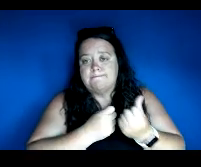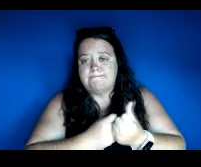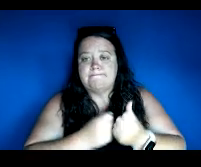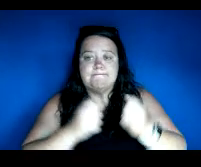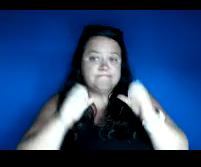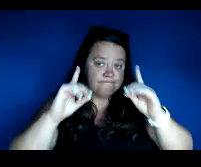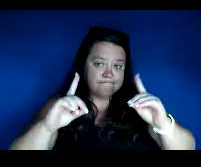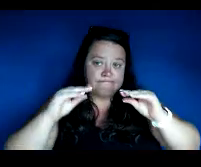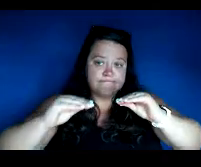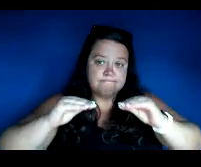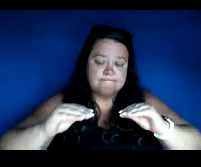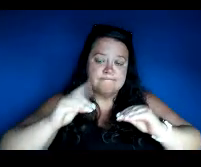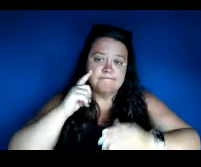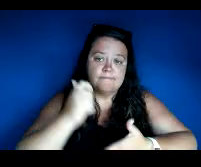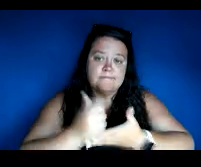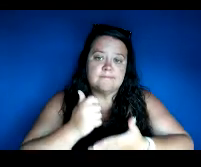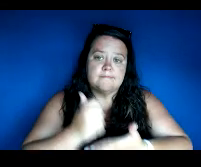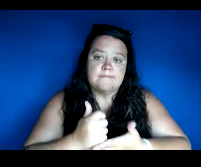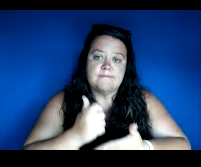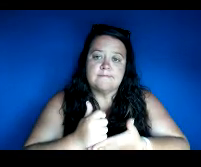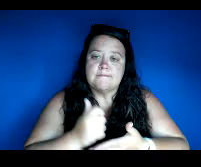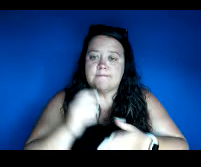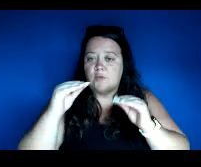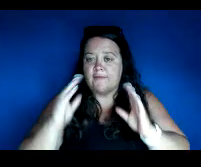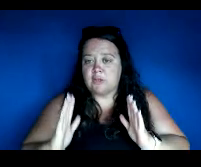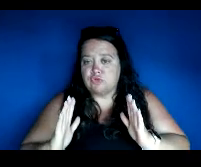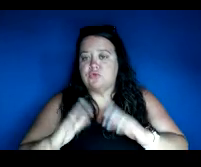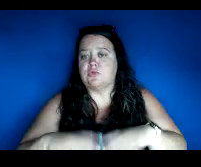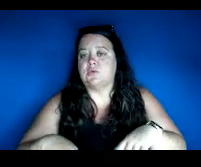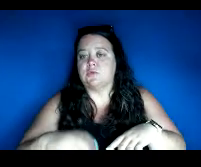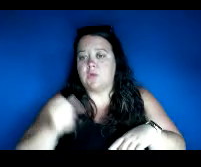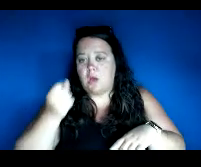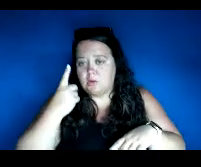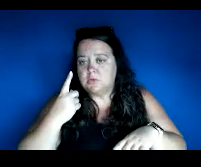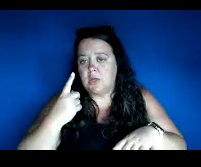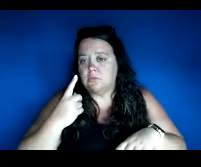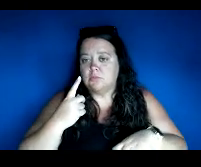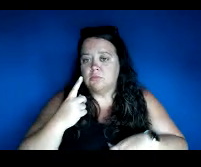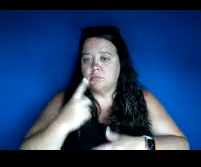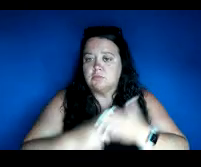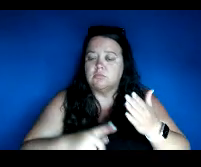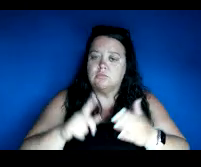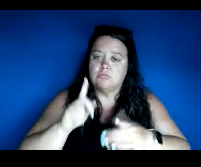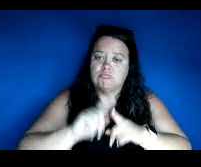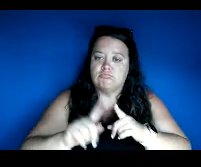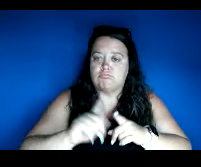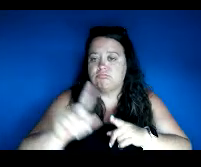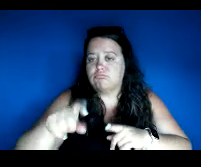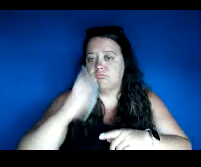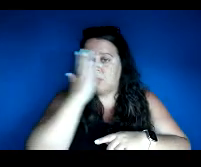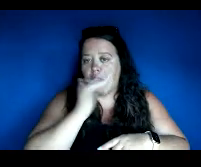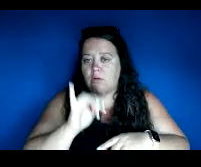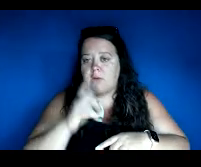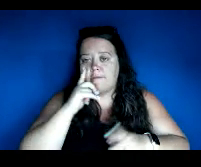to try to help professors understand what some of those different needs might be for folks